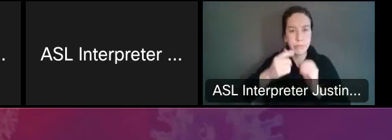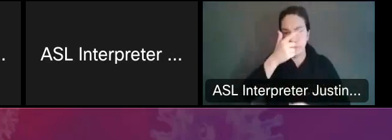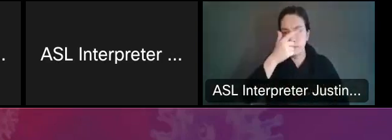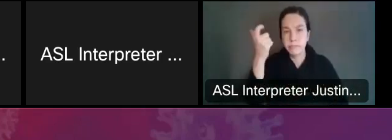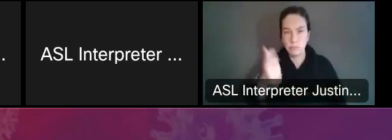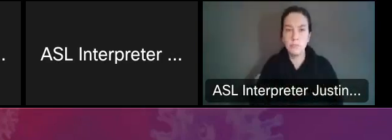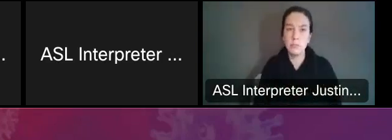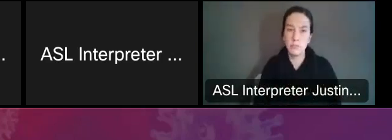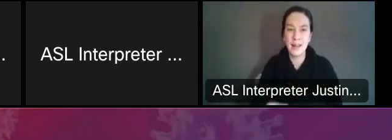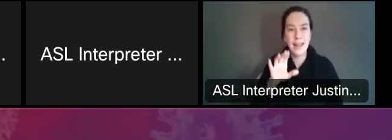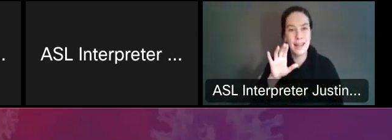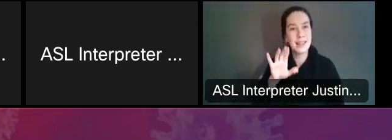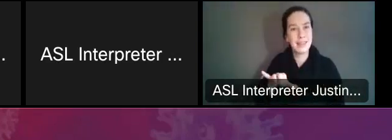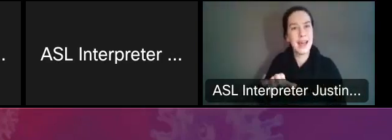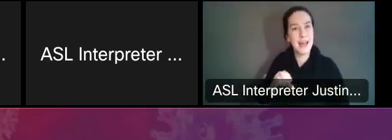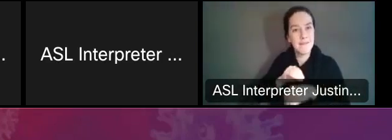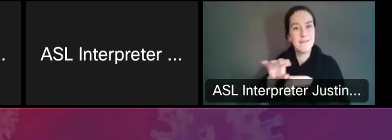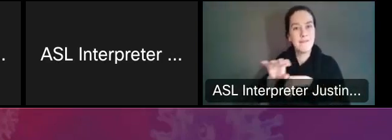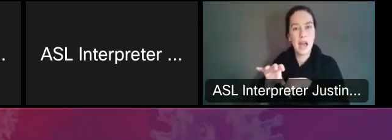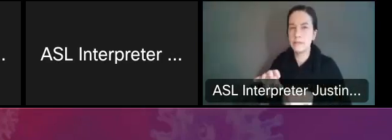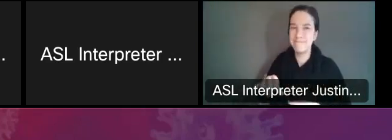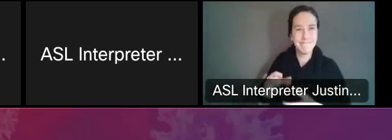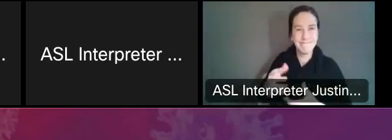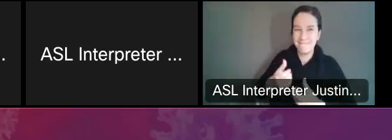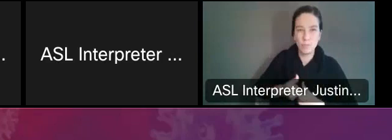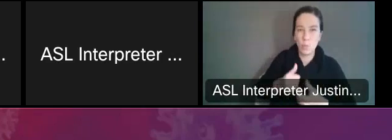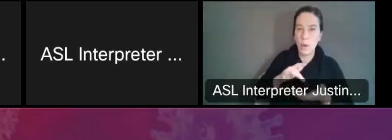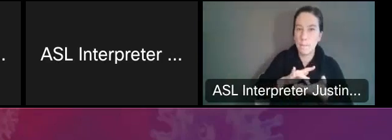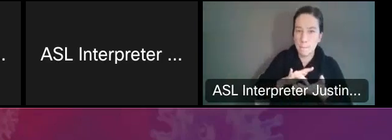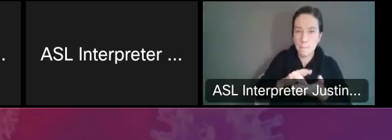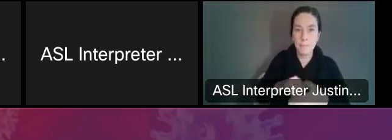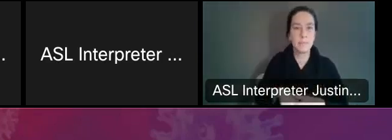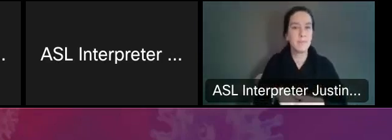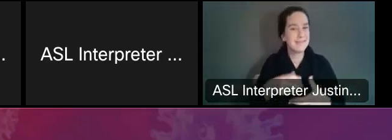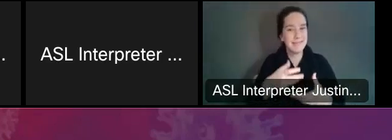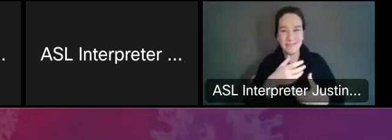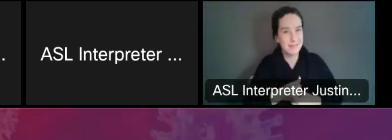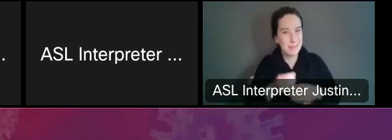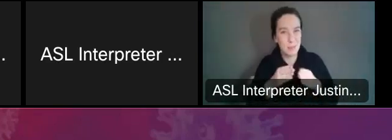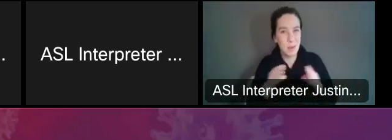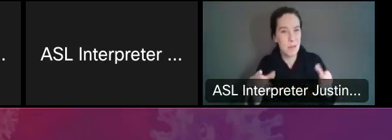The Minnesota Department of health, local, public, health, medical providers and other partners.